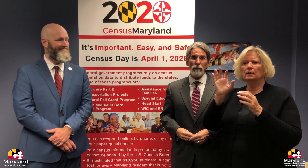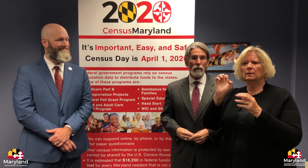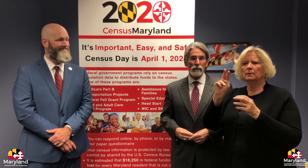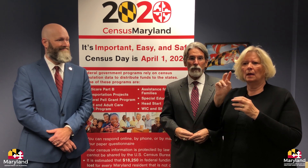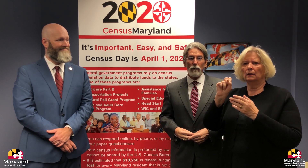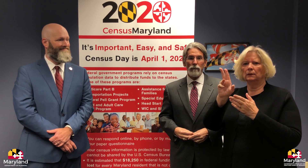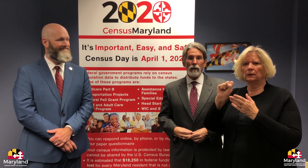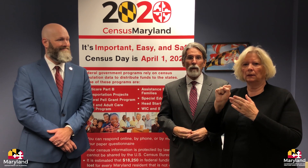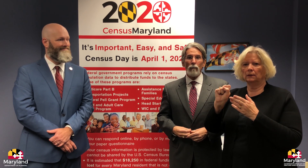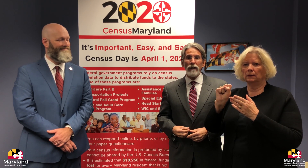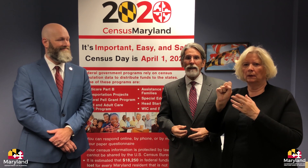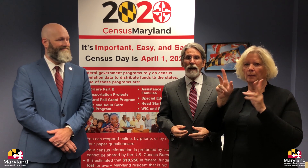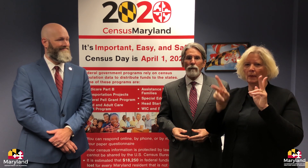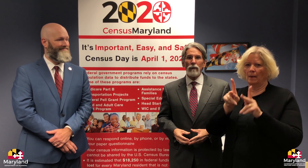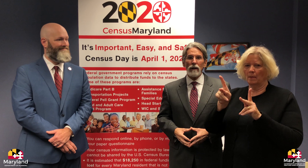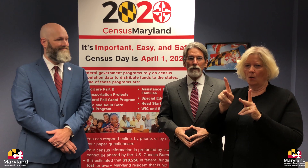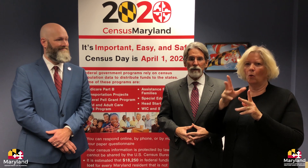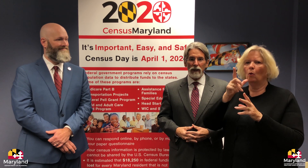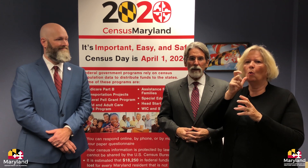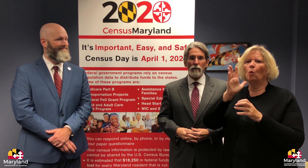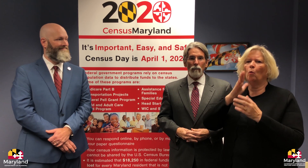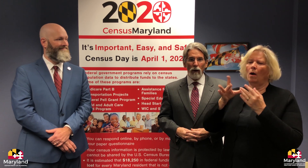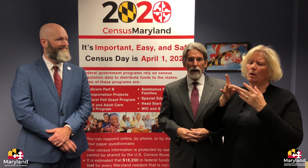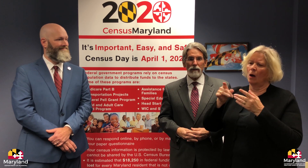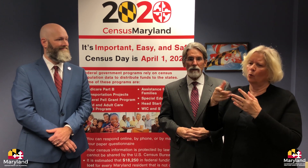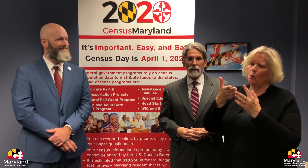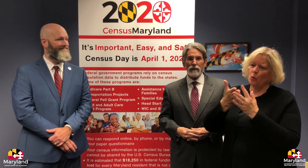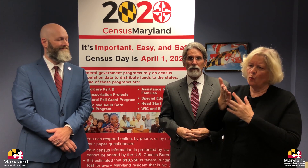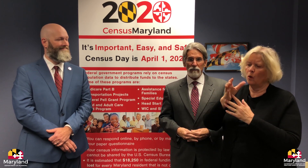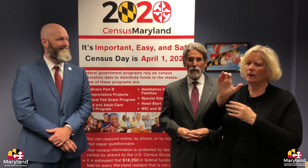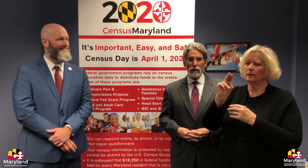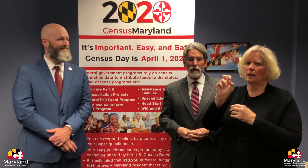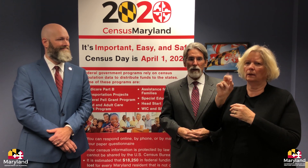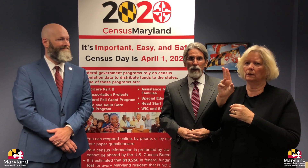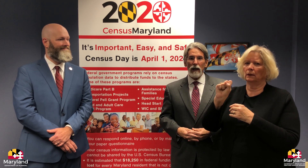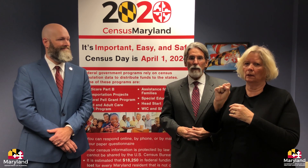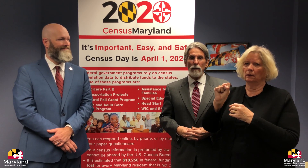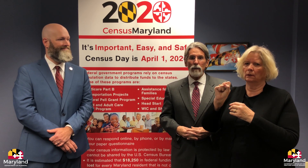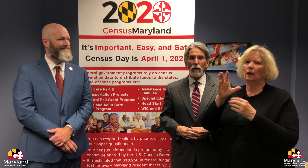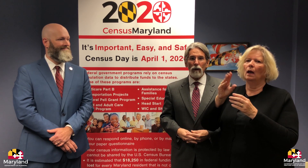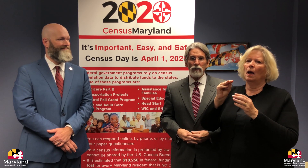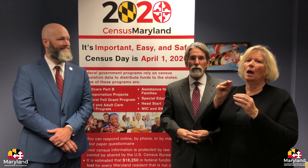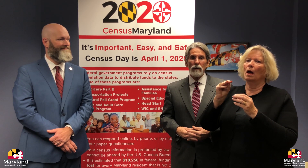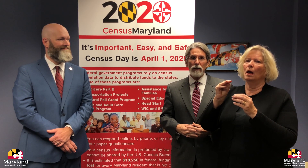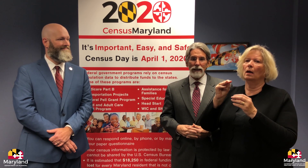Also, we need everyone to understand why the Census is important and that the larger the